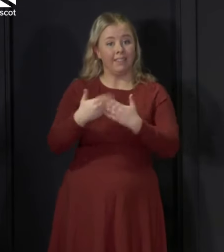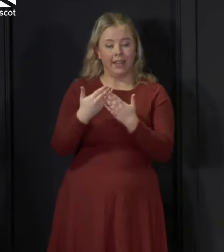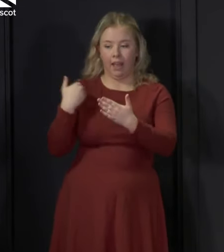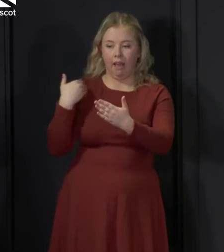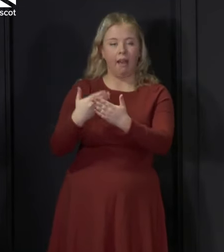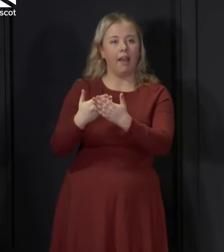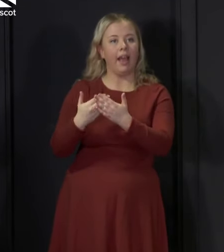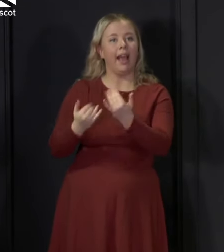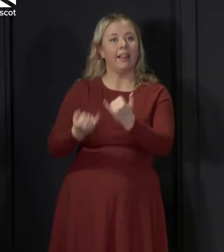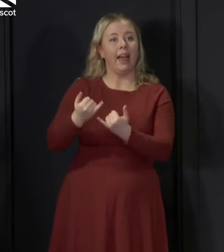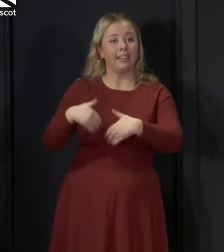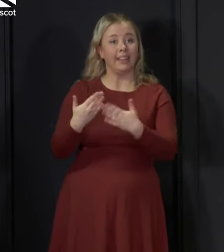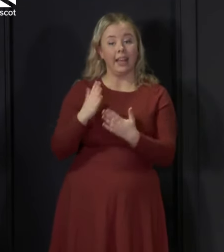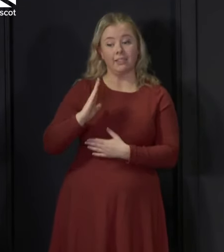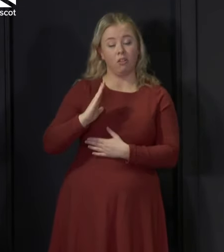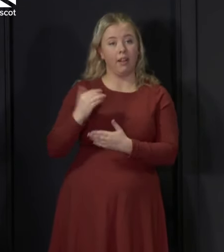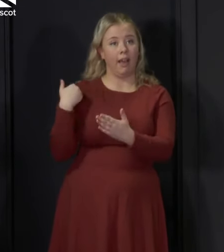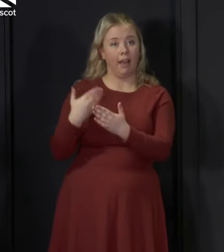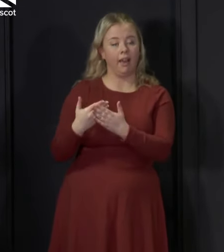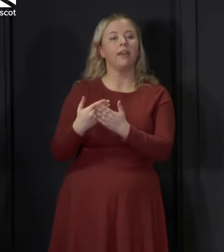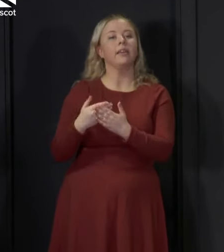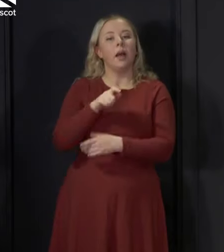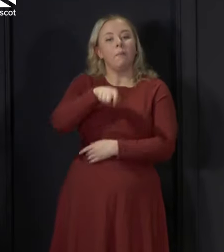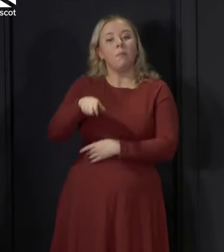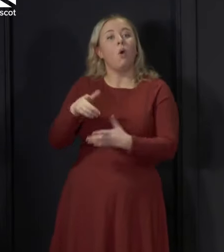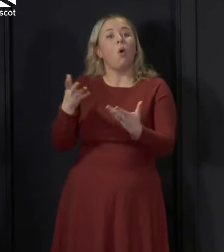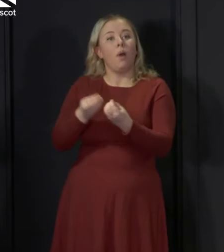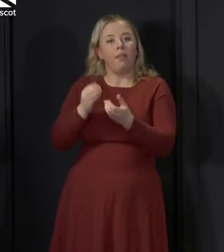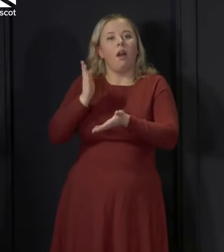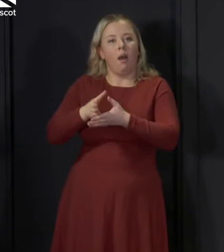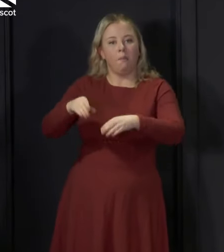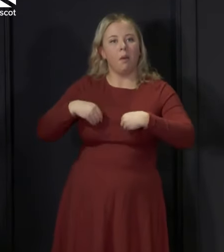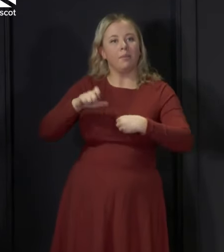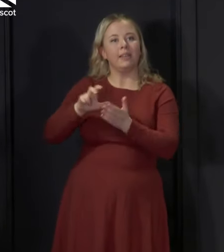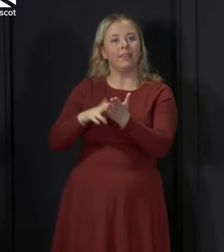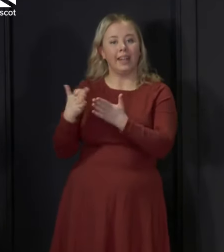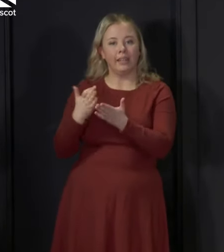And it includes not just those with a confirmed laboratory diagnosis of COVID-19 - but also